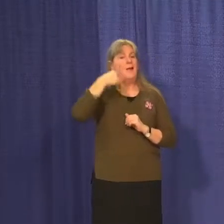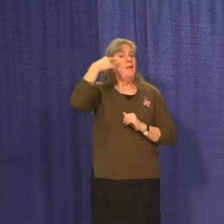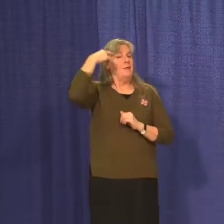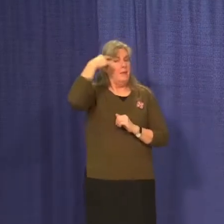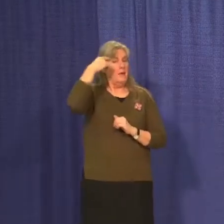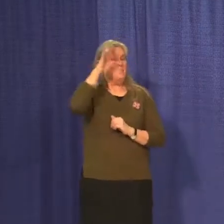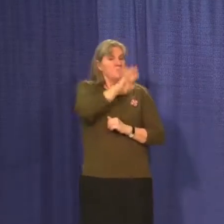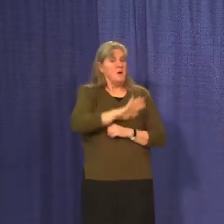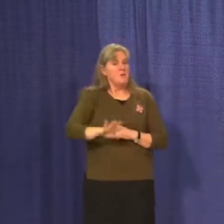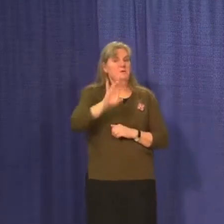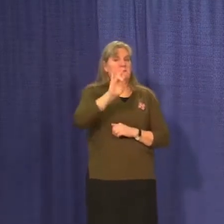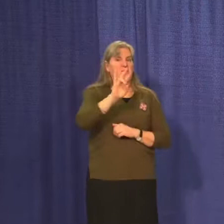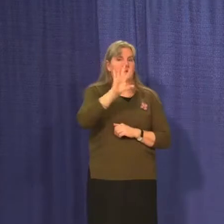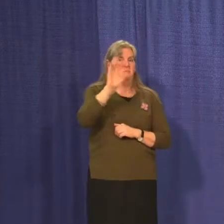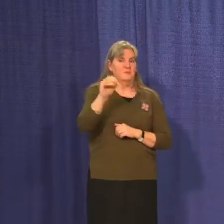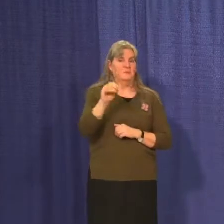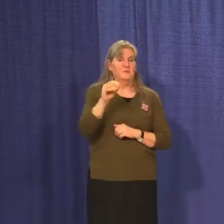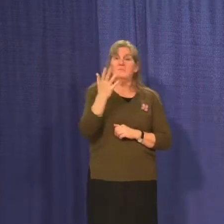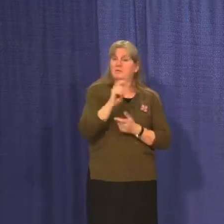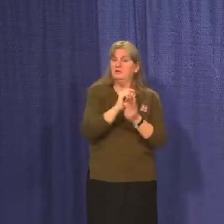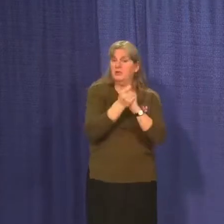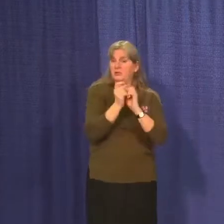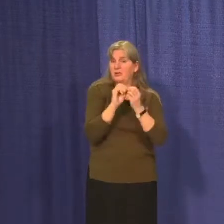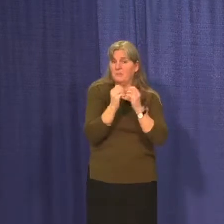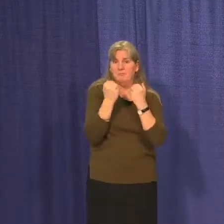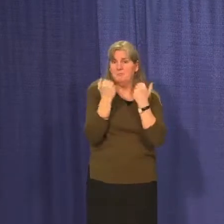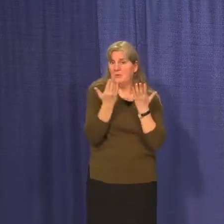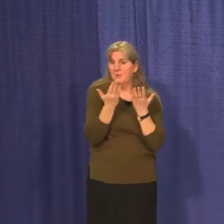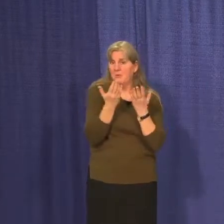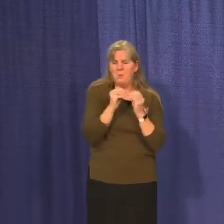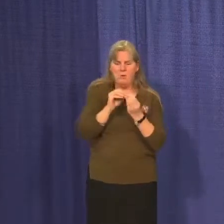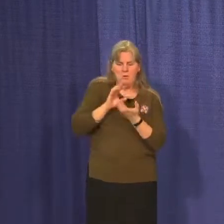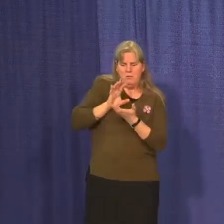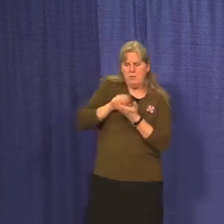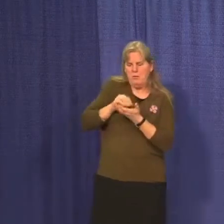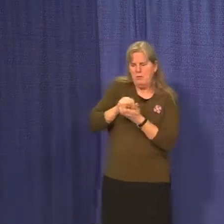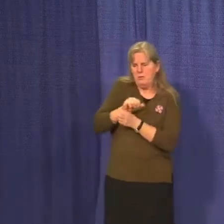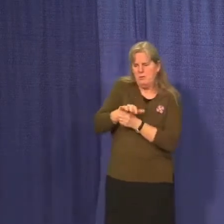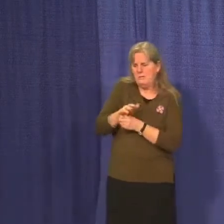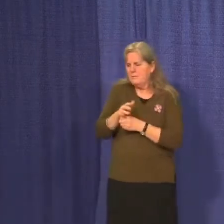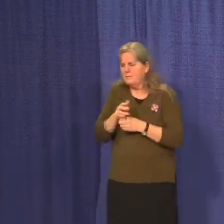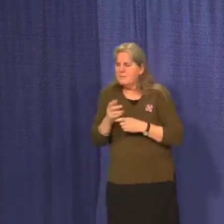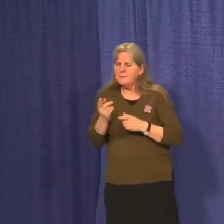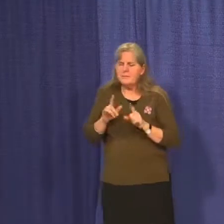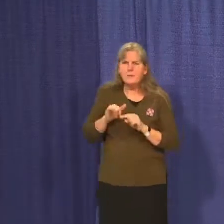that is around 75 percent but that is a figure that could change again, as we get more